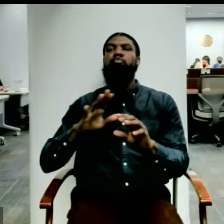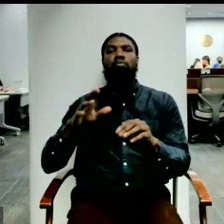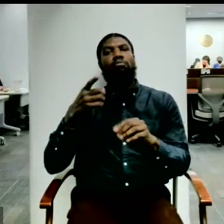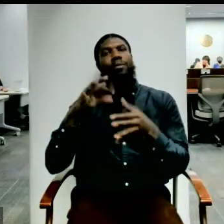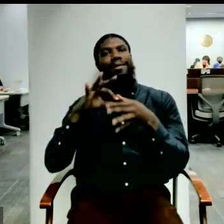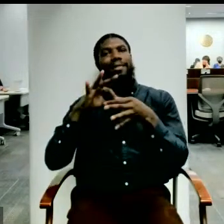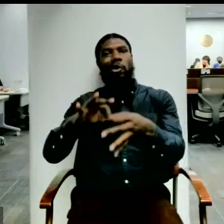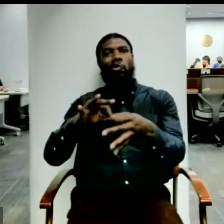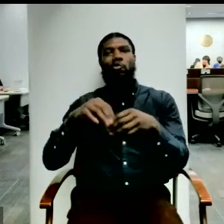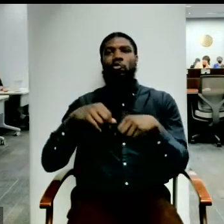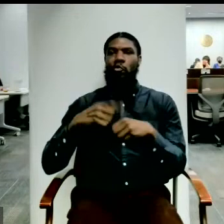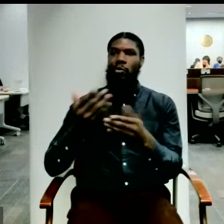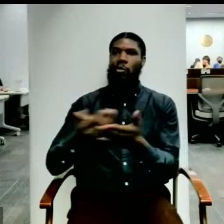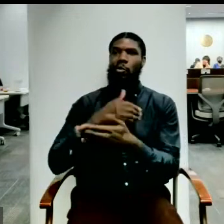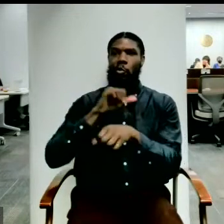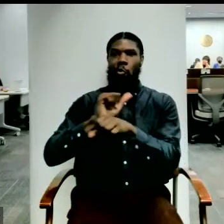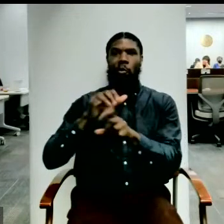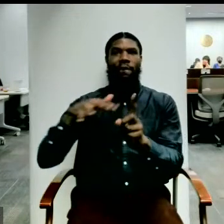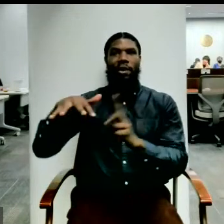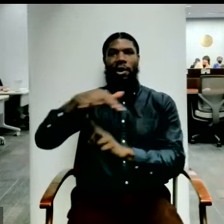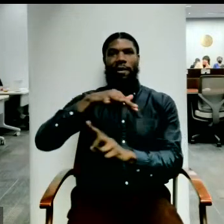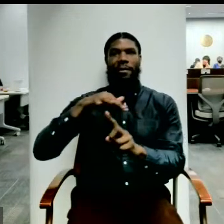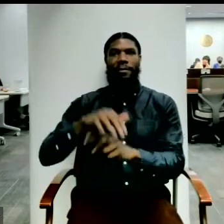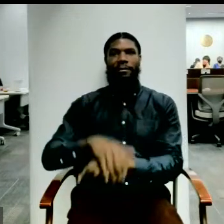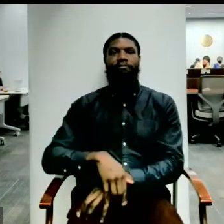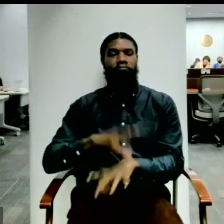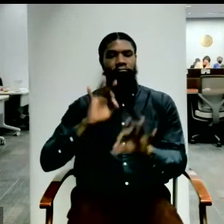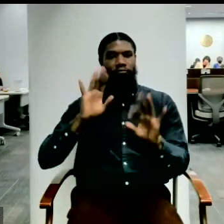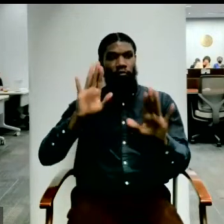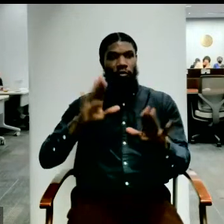That's a great question, thank you. Um, one of the things regarding accessibility,